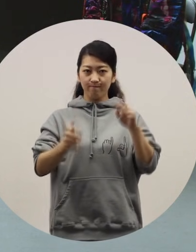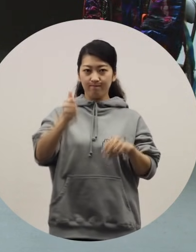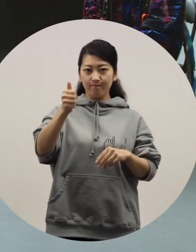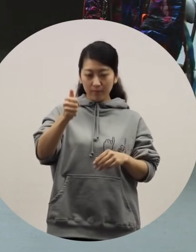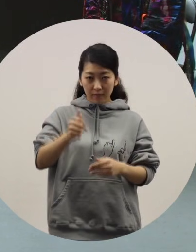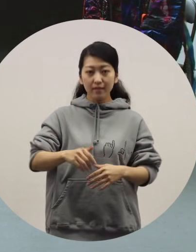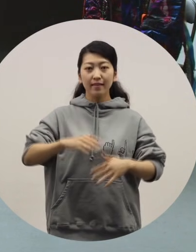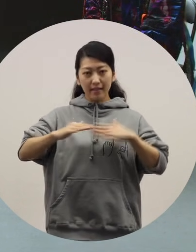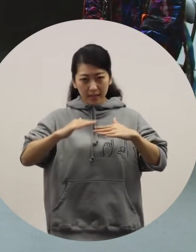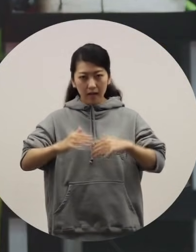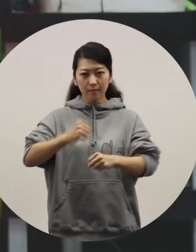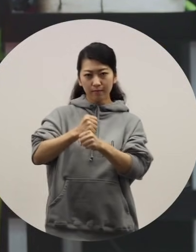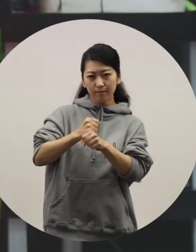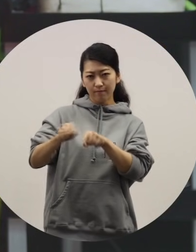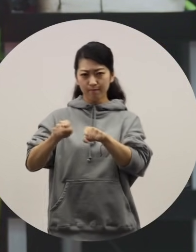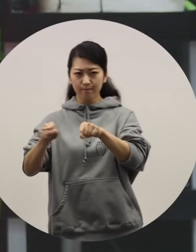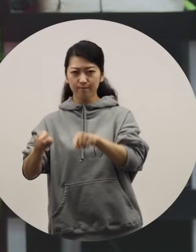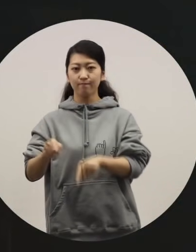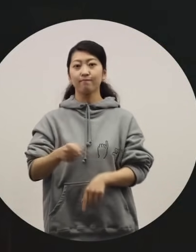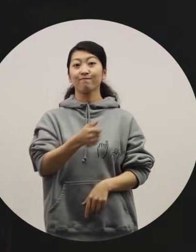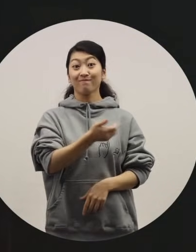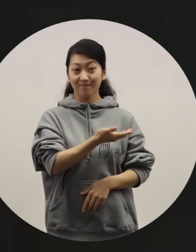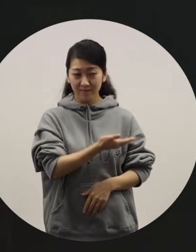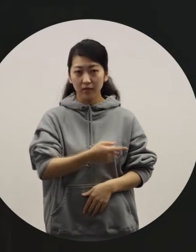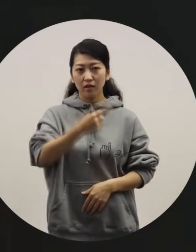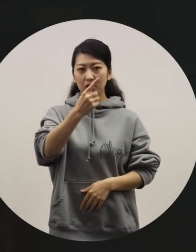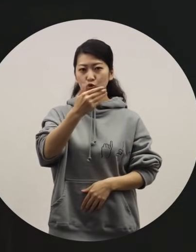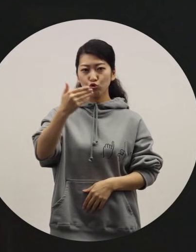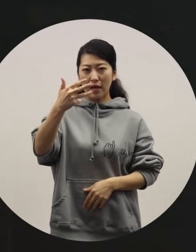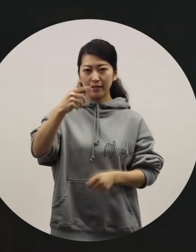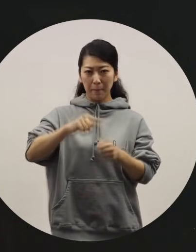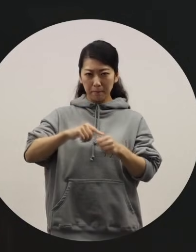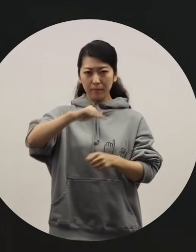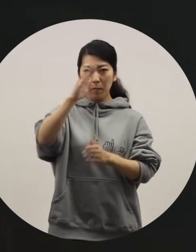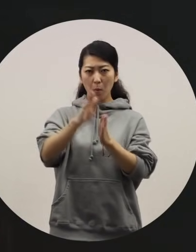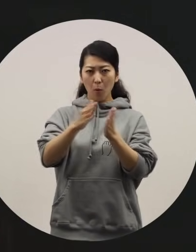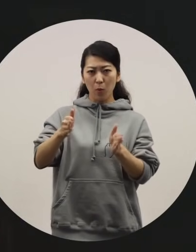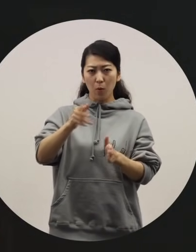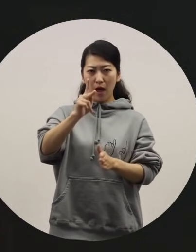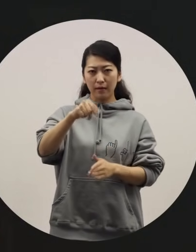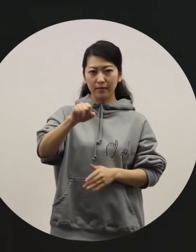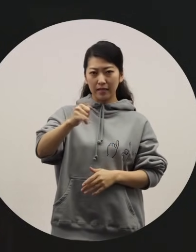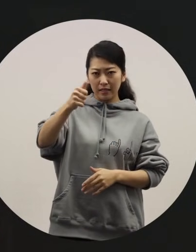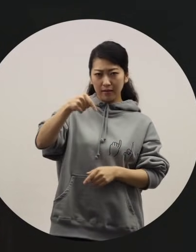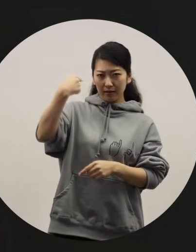at Kansai Yamamoto. Since 1998, he has worked as a fashion designer,